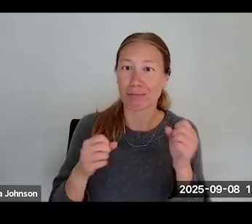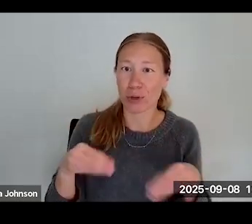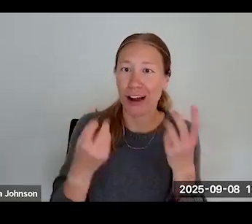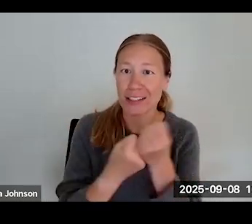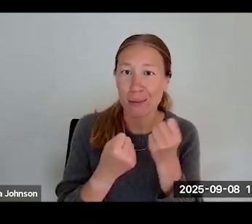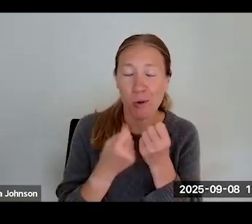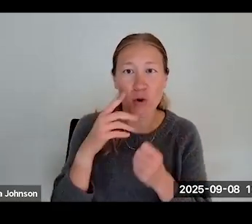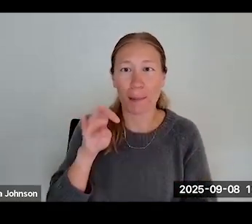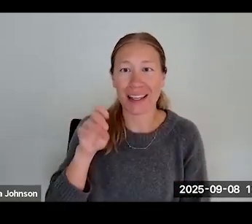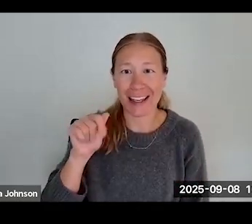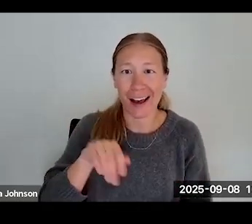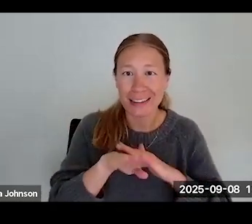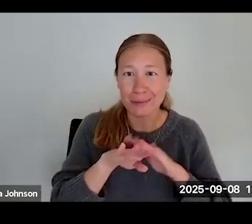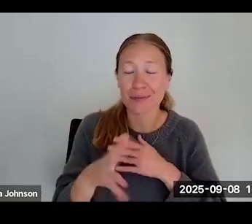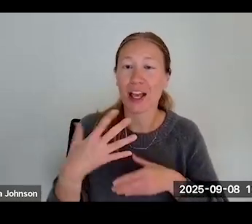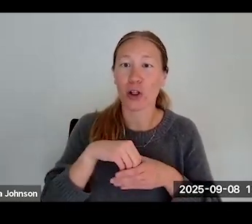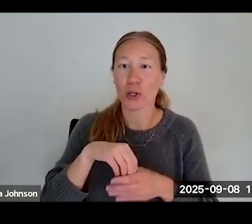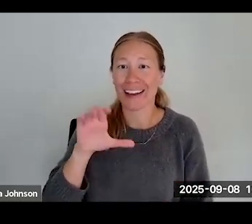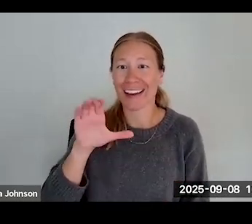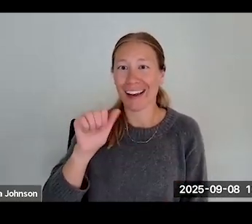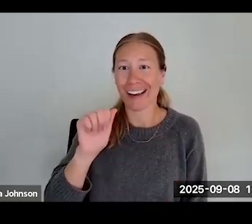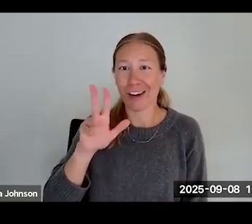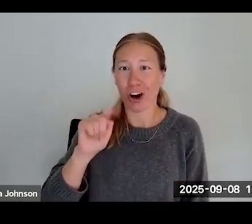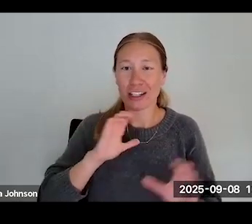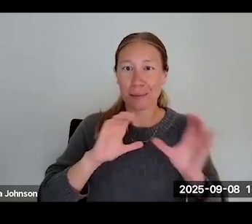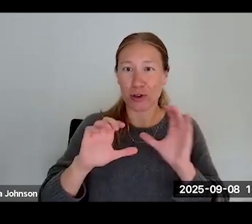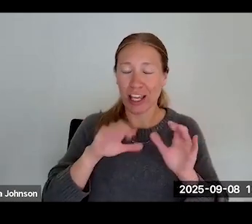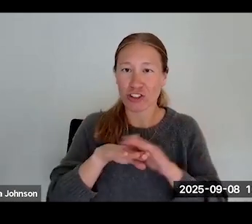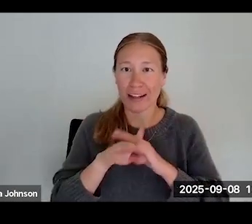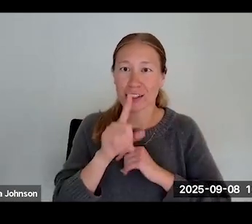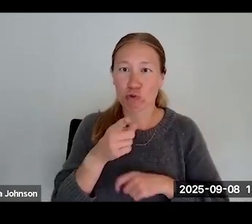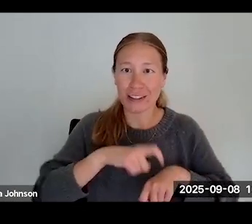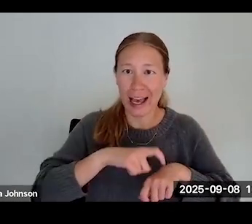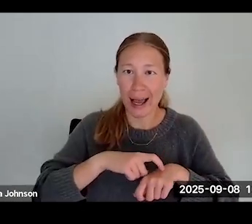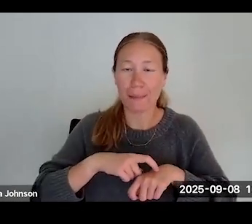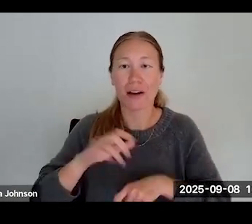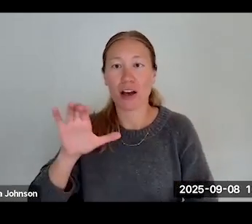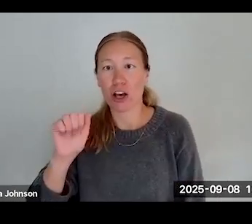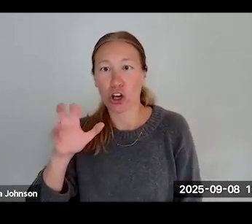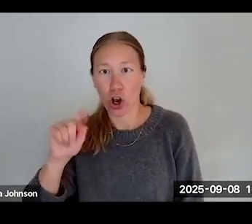including communication access in real time, or CART fund, and essentially this is funding